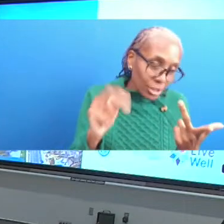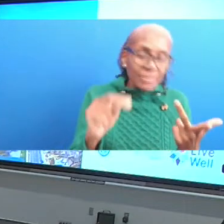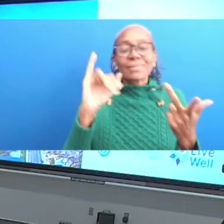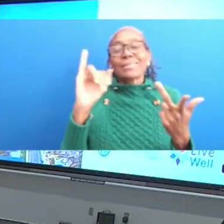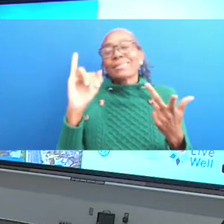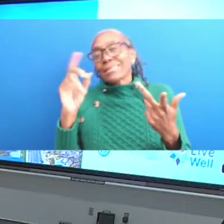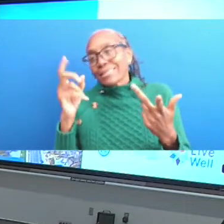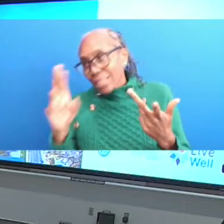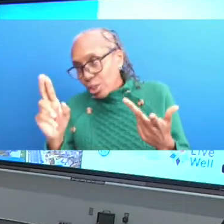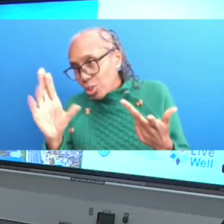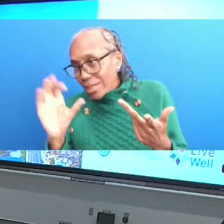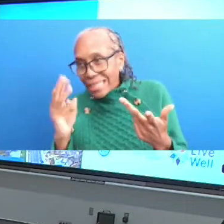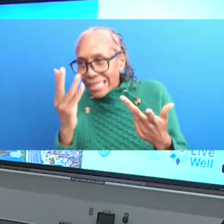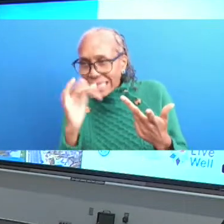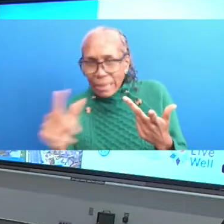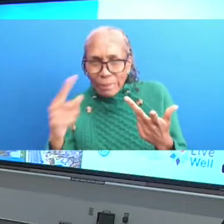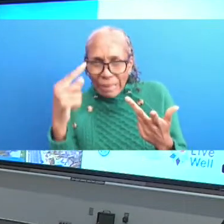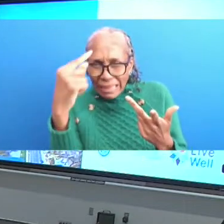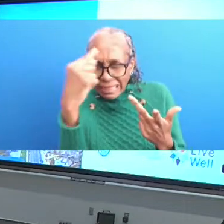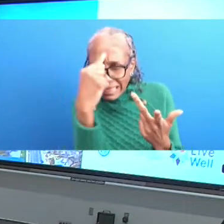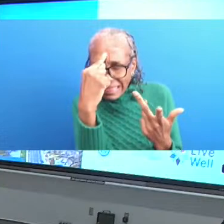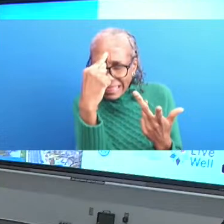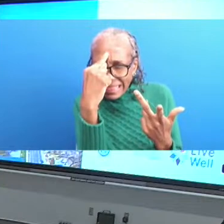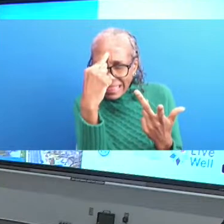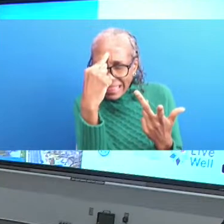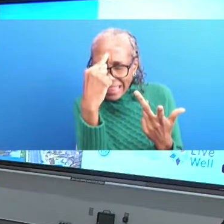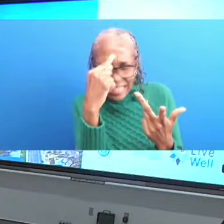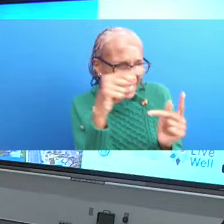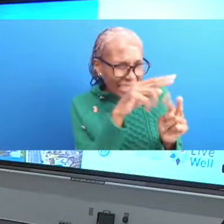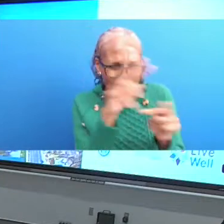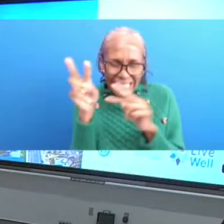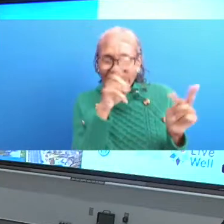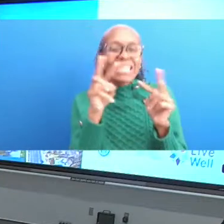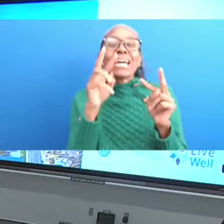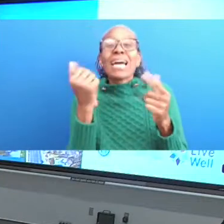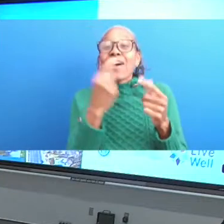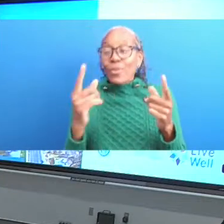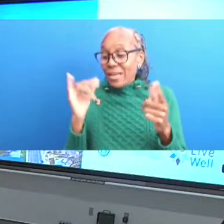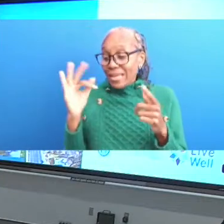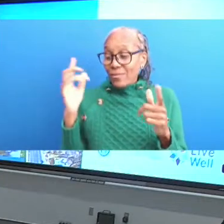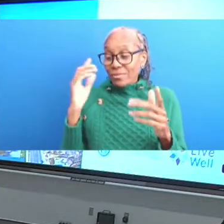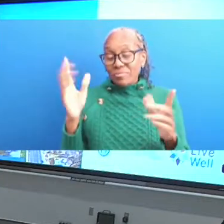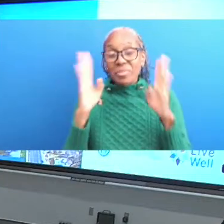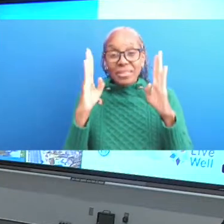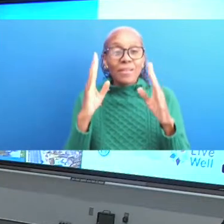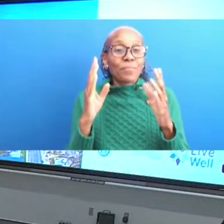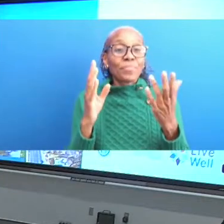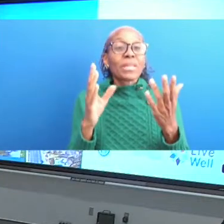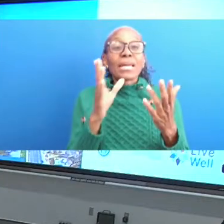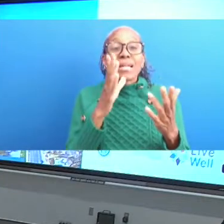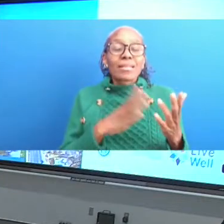LEAGUE, DR. JOHNSON AND DR. CAMPBELL.